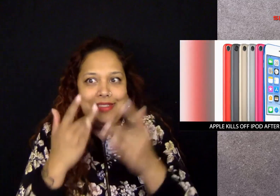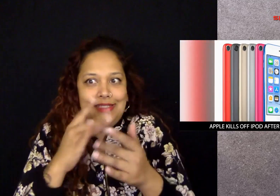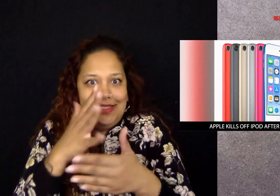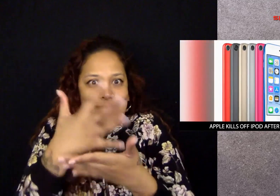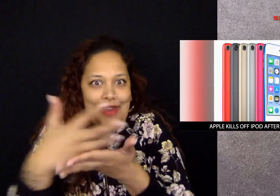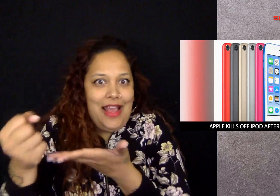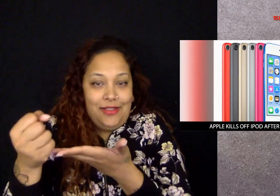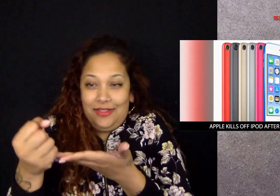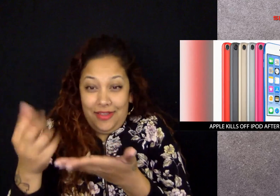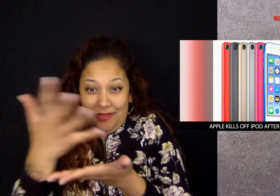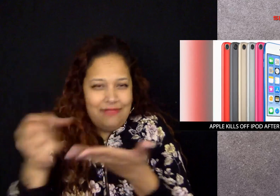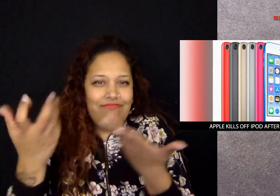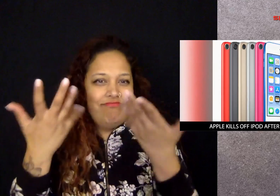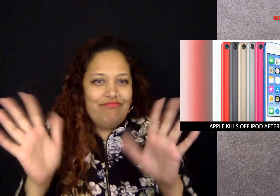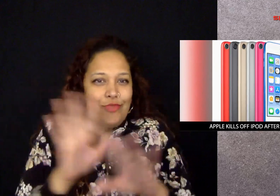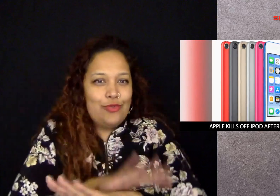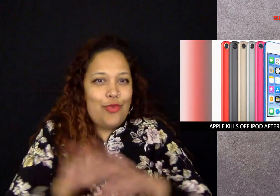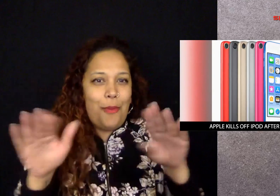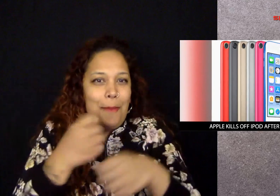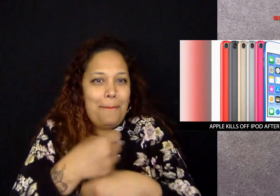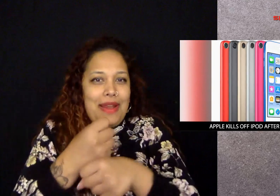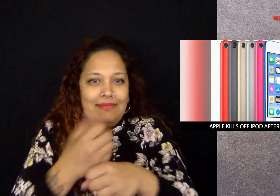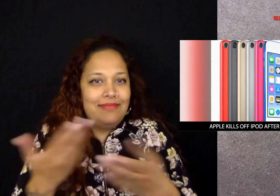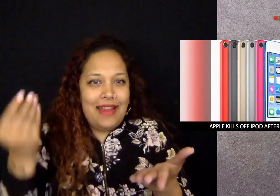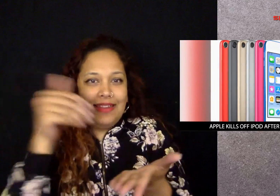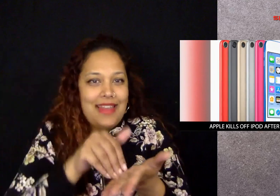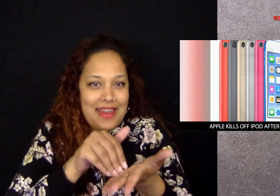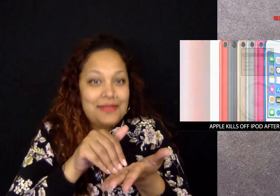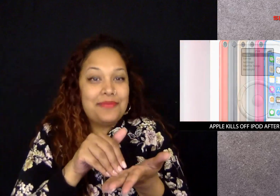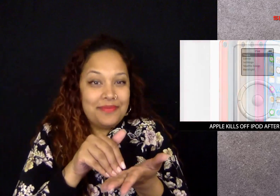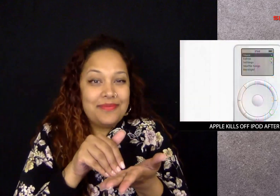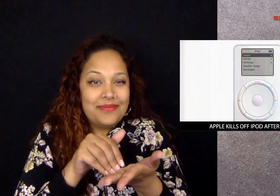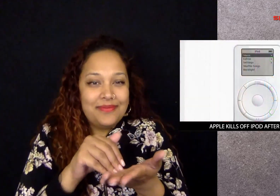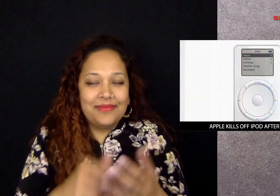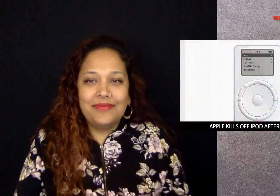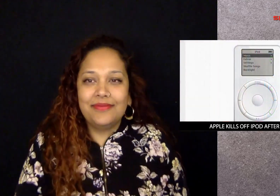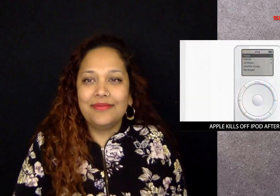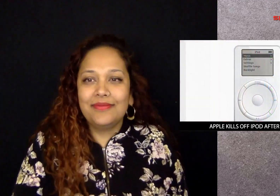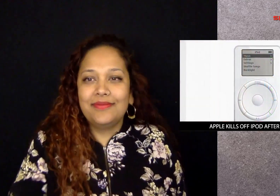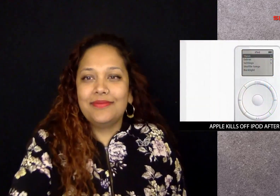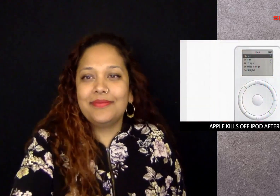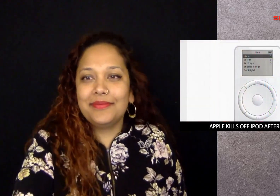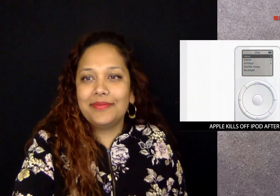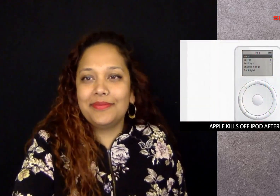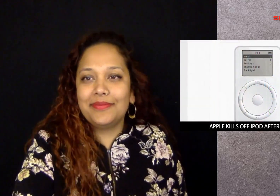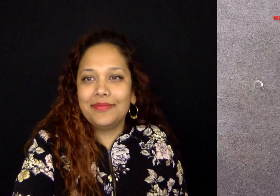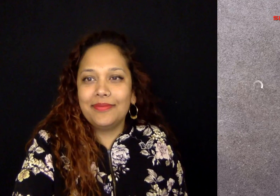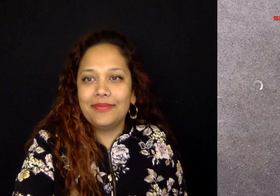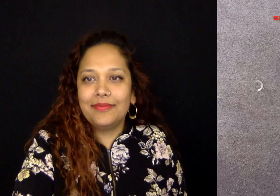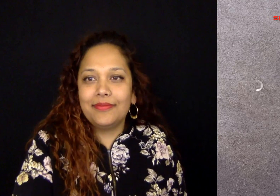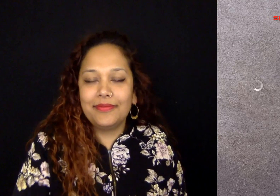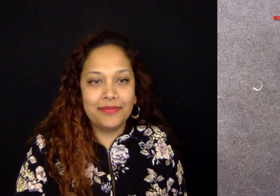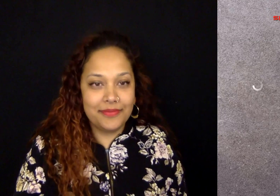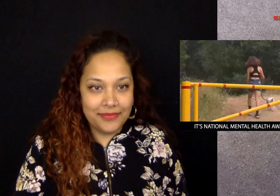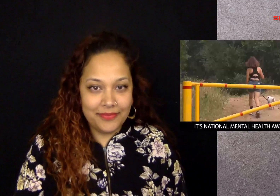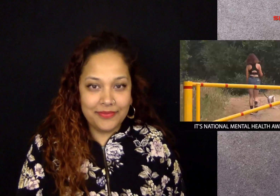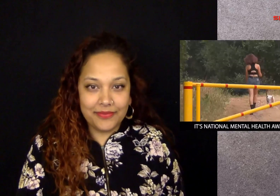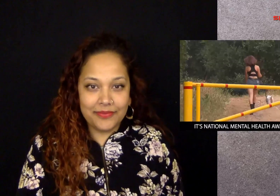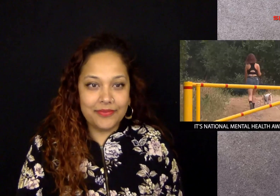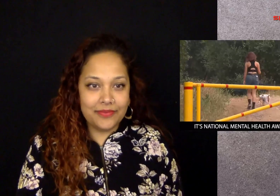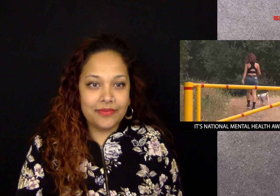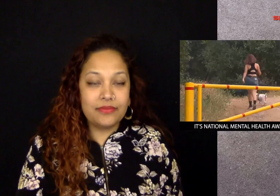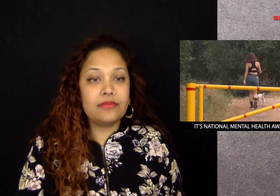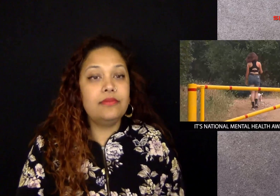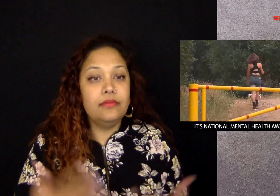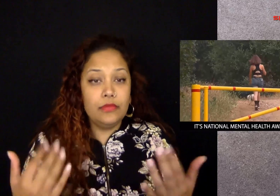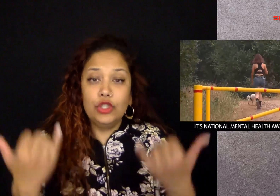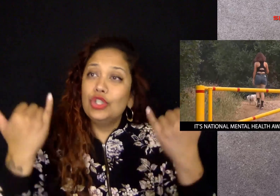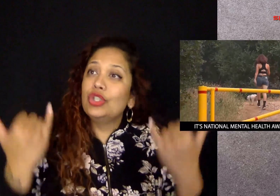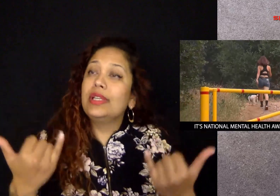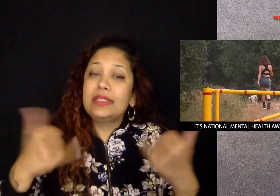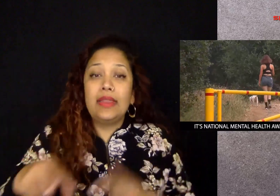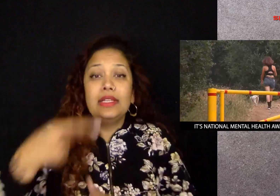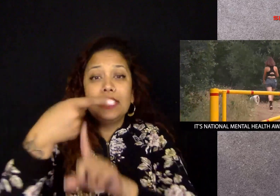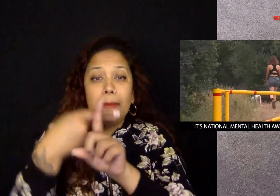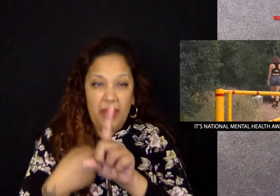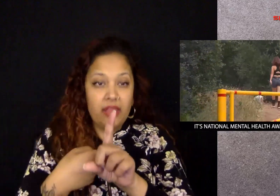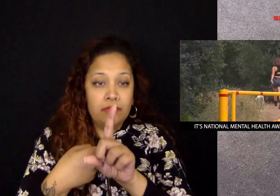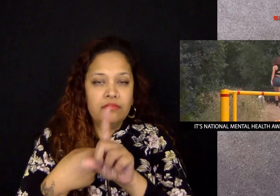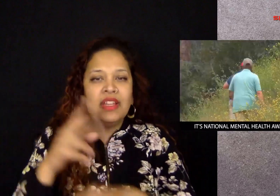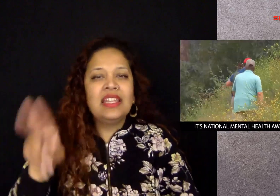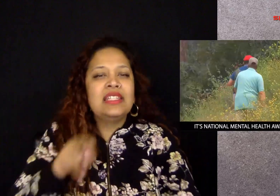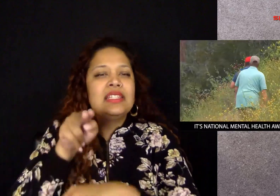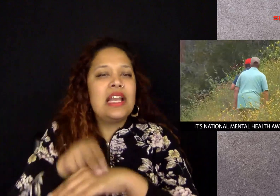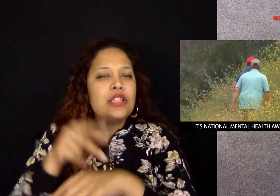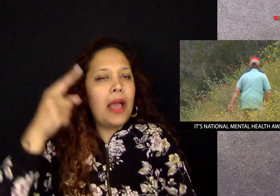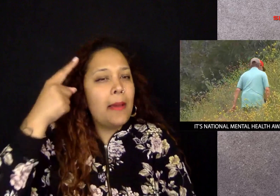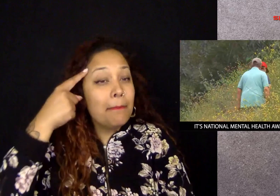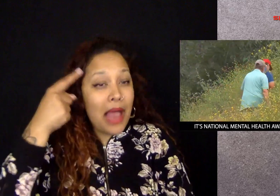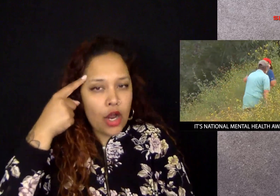last